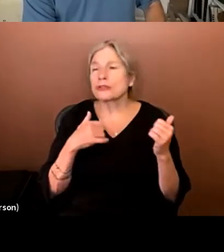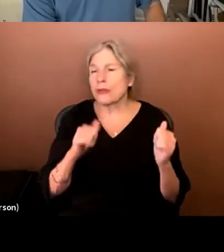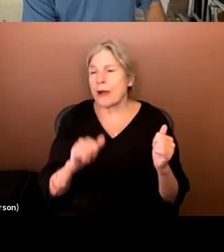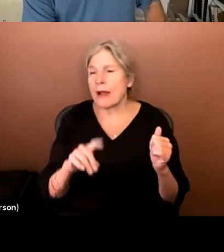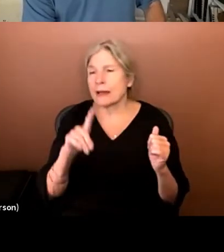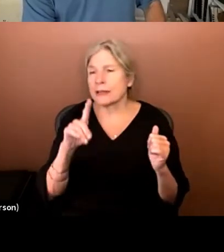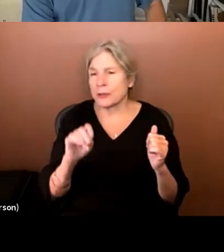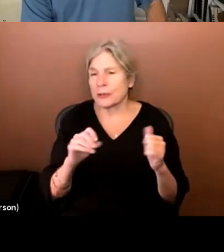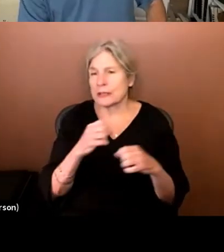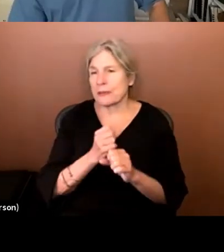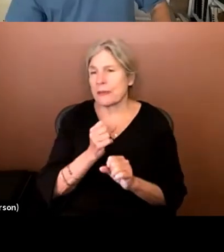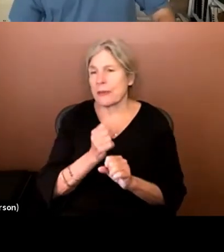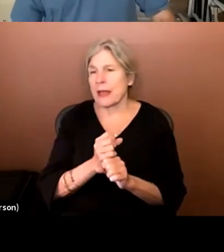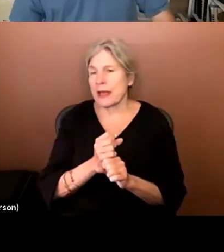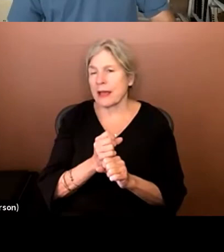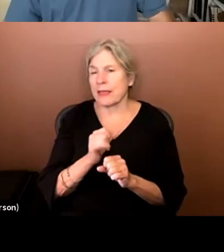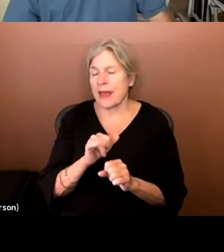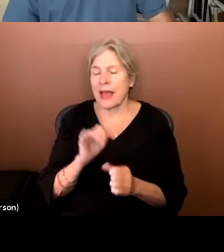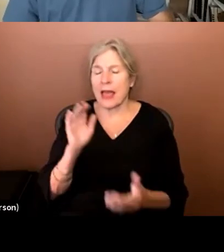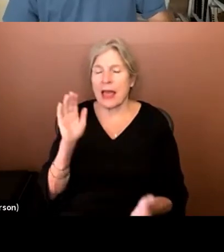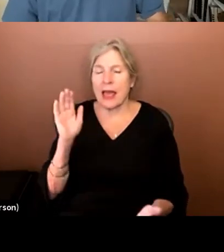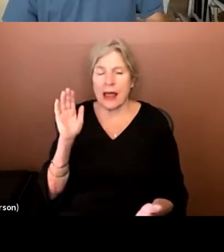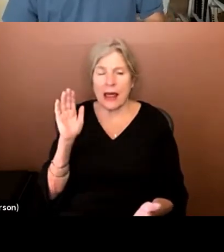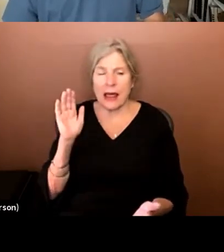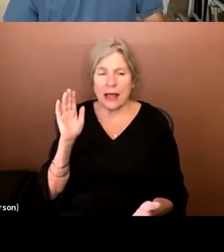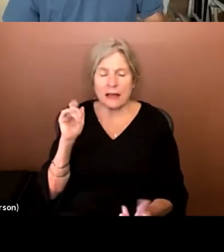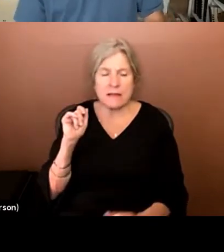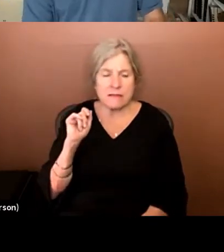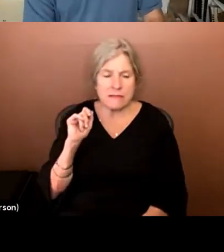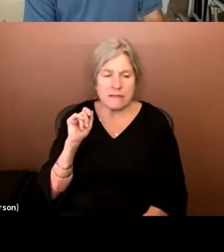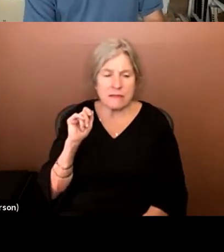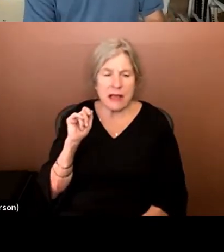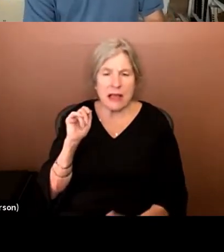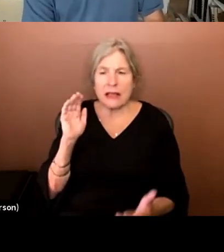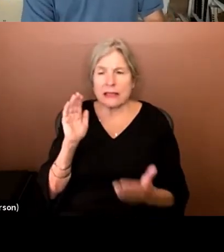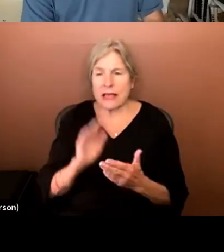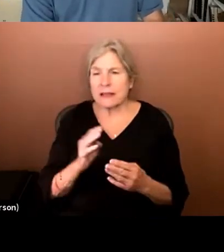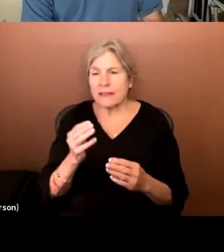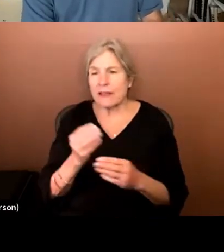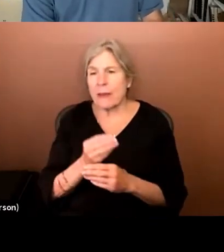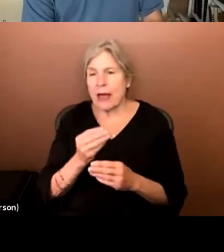that less of I guess mathematical hands off approach, but